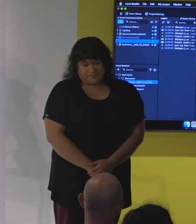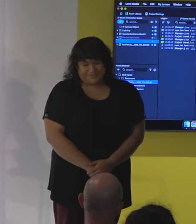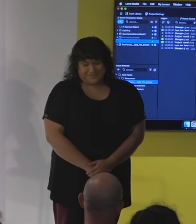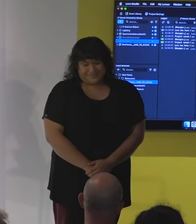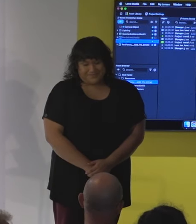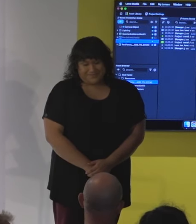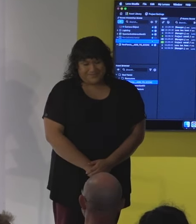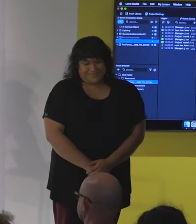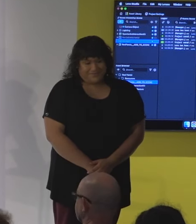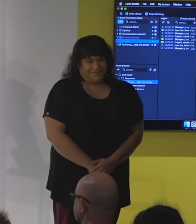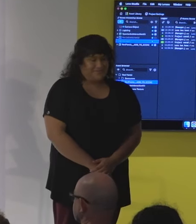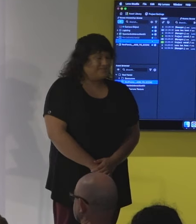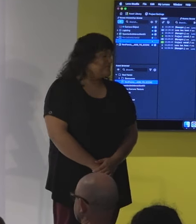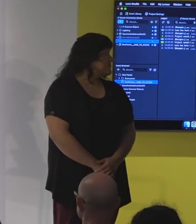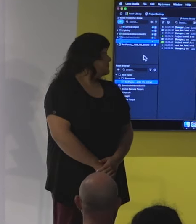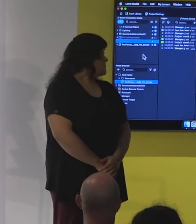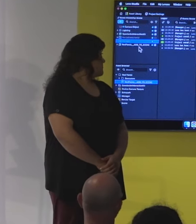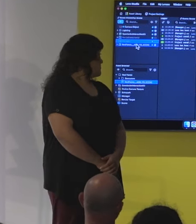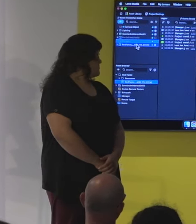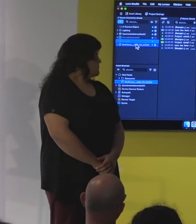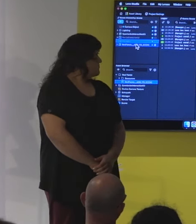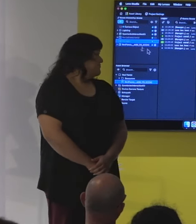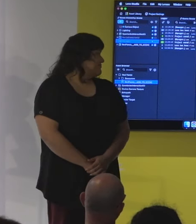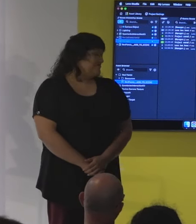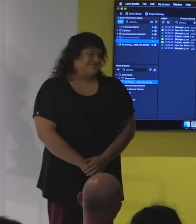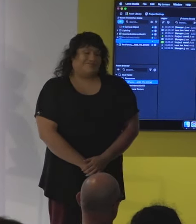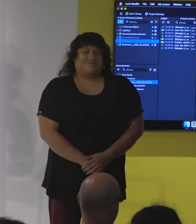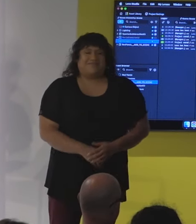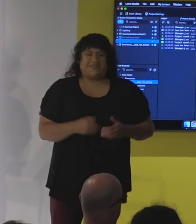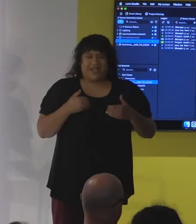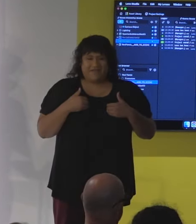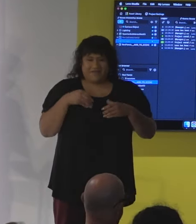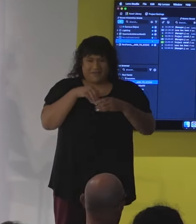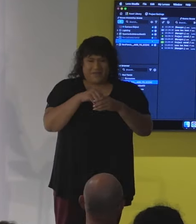I have this in my world origin, and let's give it a little photo shoot.